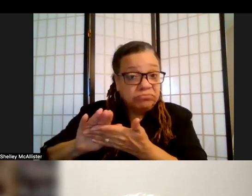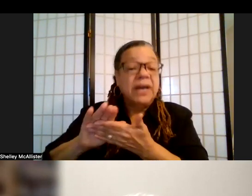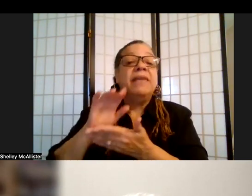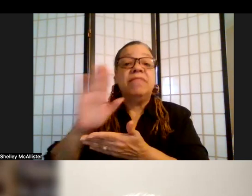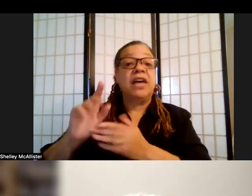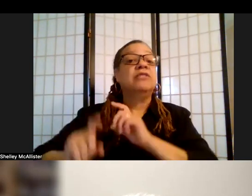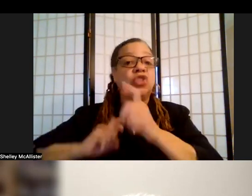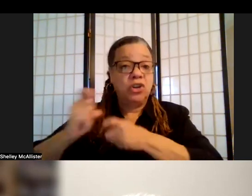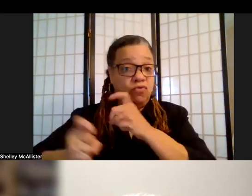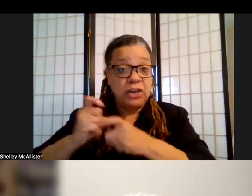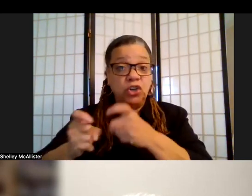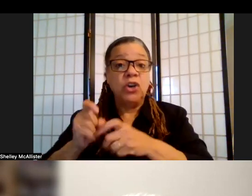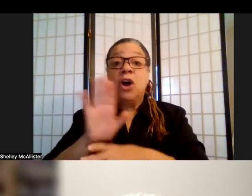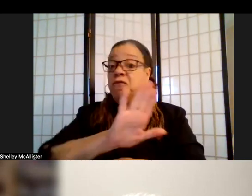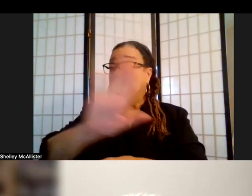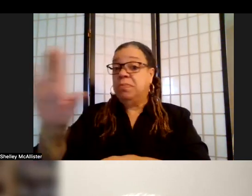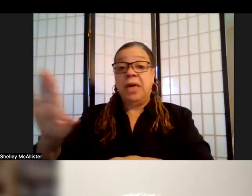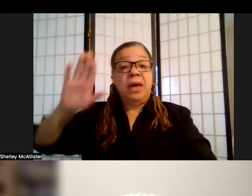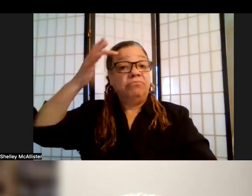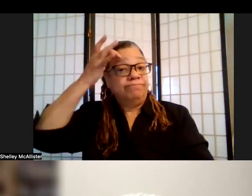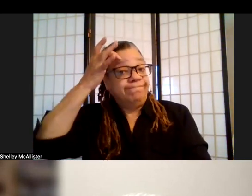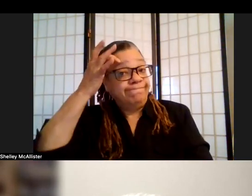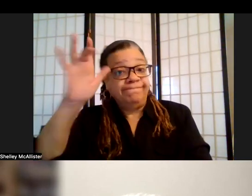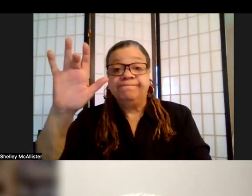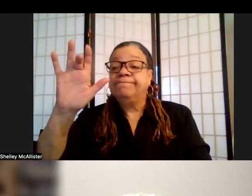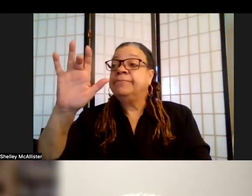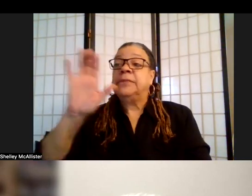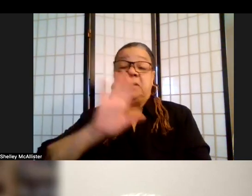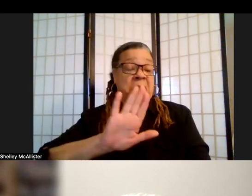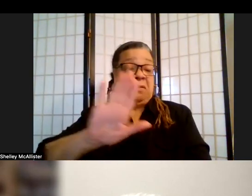from the exceptional sort of uh dedication--